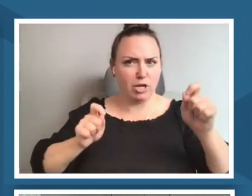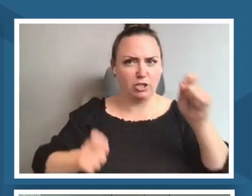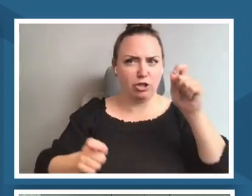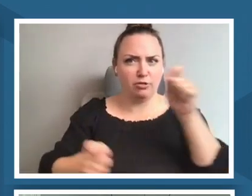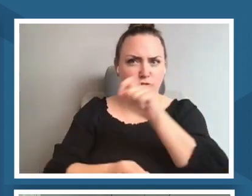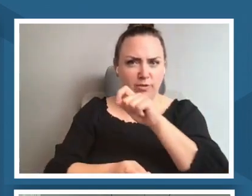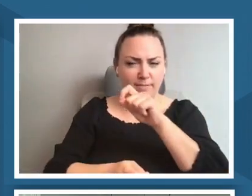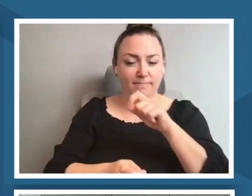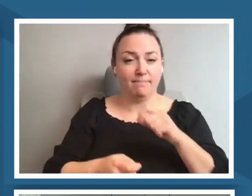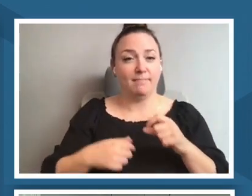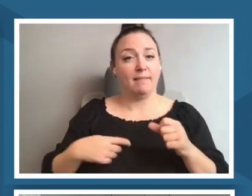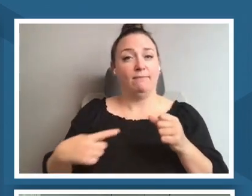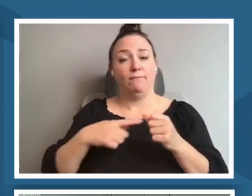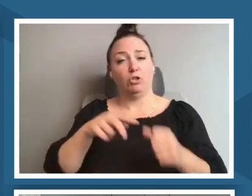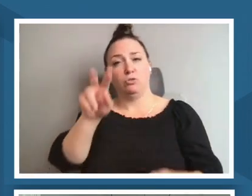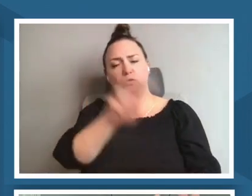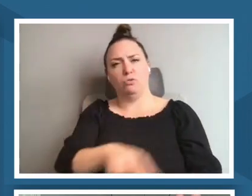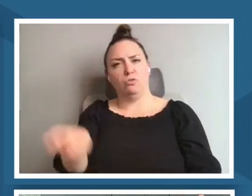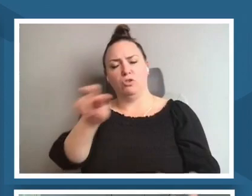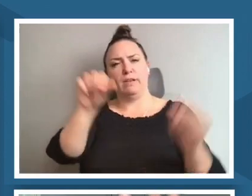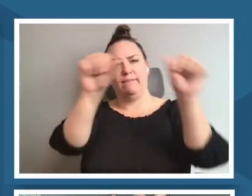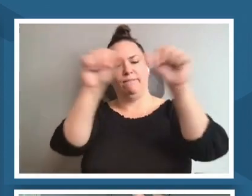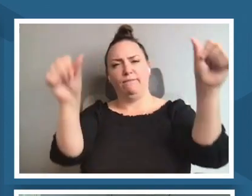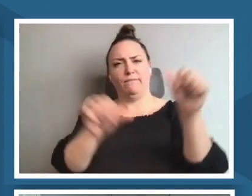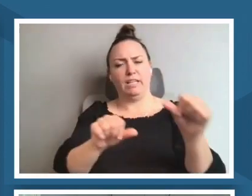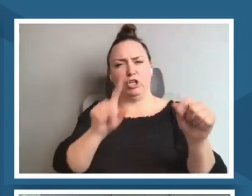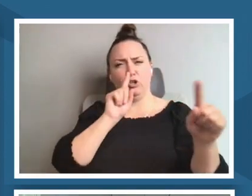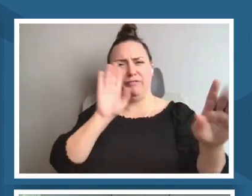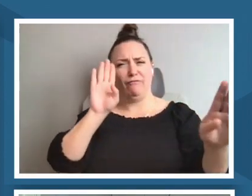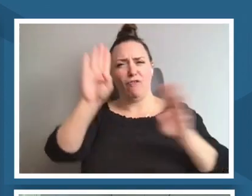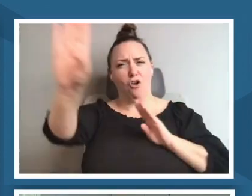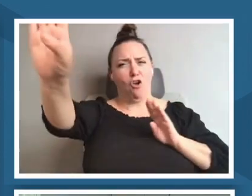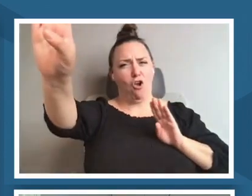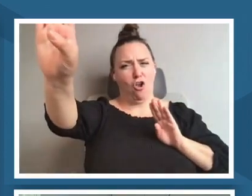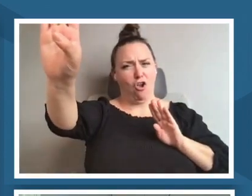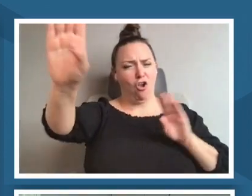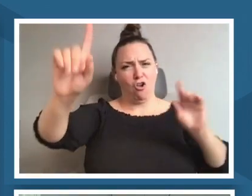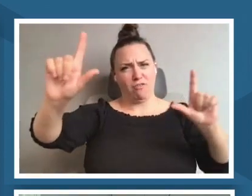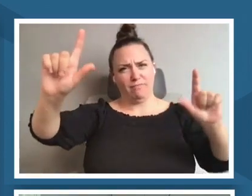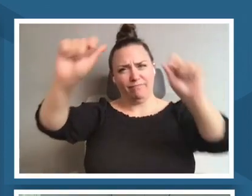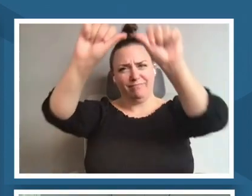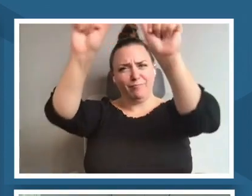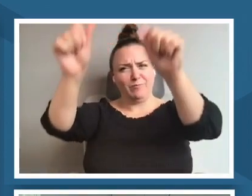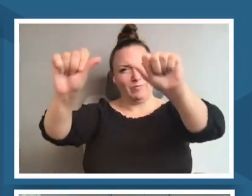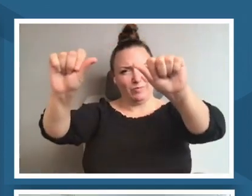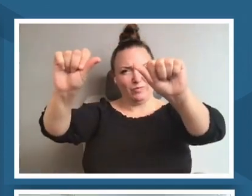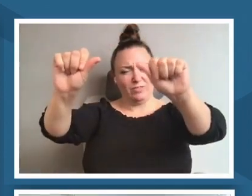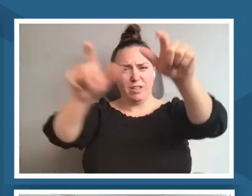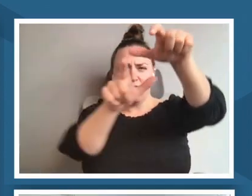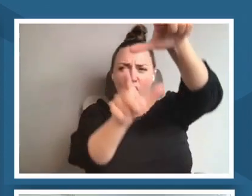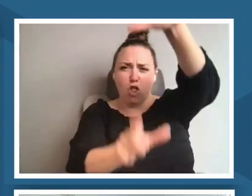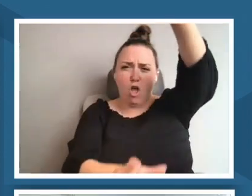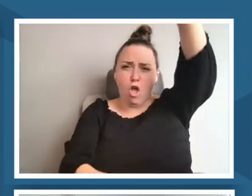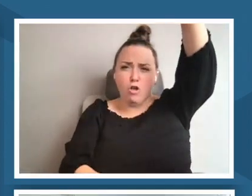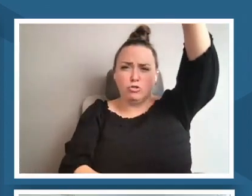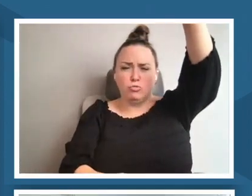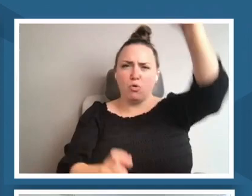and the figure was so far up at the top of this long kind of scroll